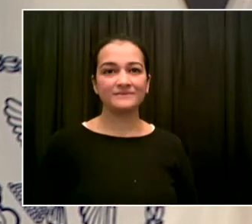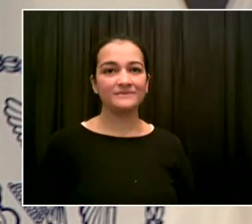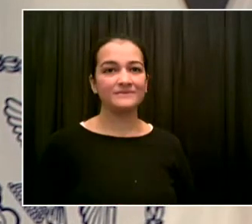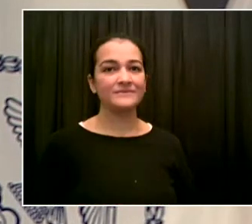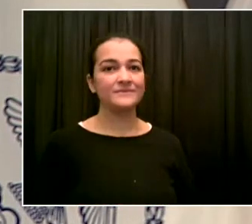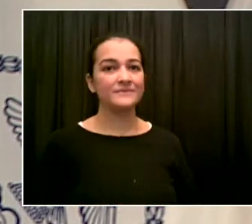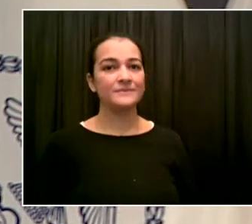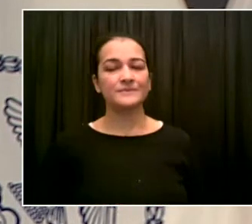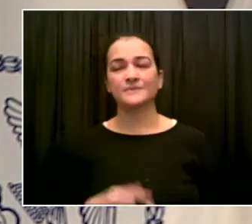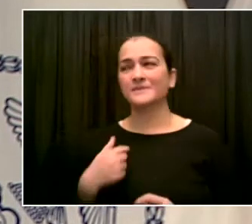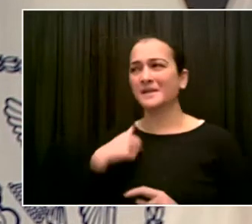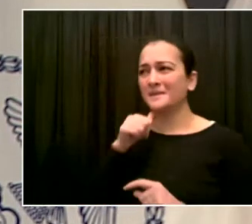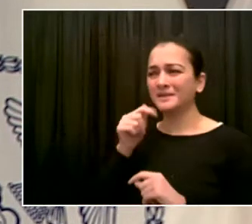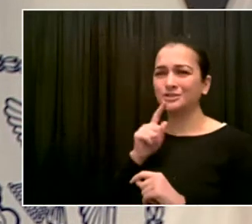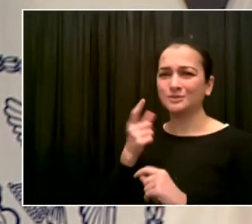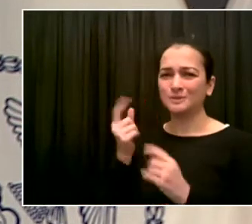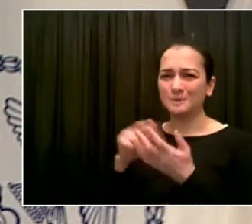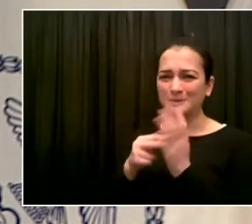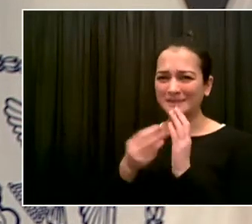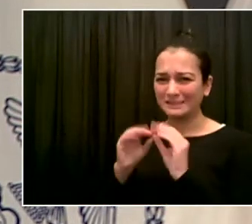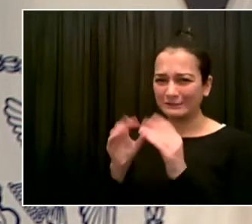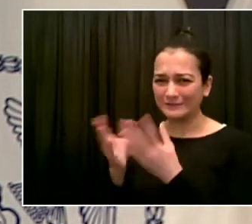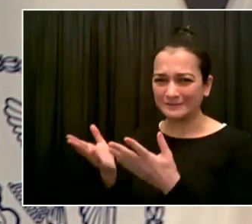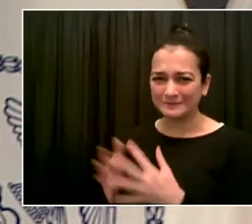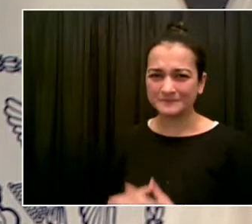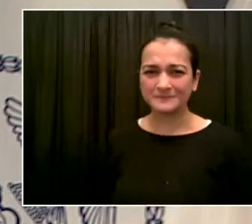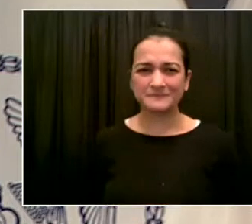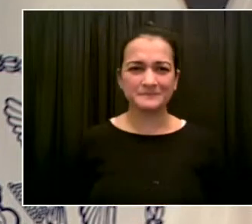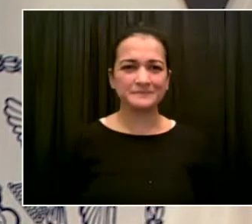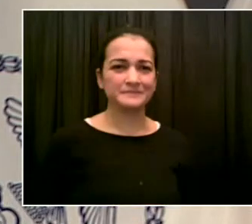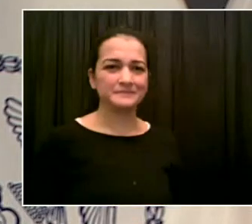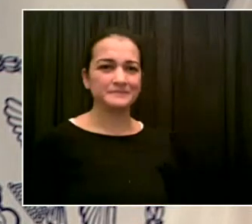WILL NOT BE THE MAYOR, WHAT WILL BE YOUR LEGACY? SPICA WHAT IS THAT LAST PART